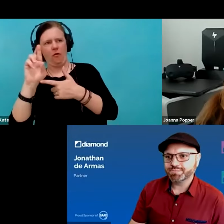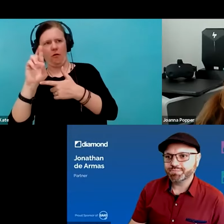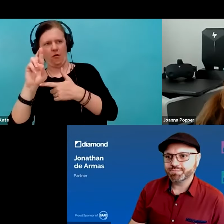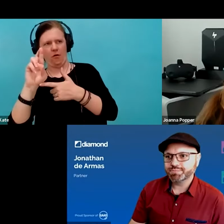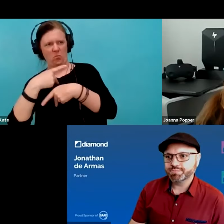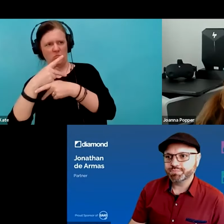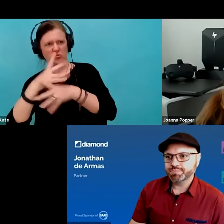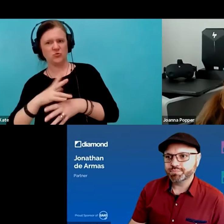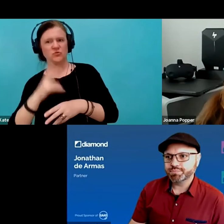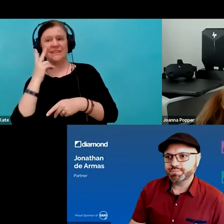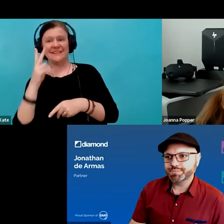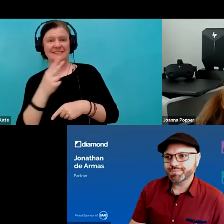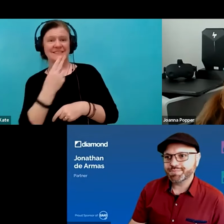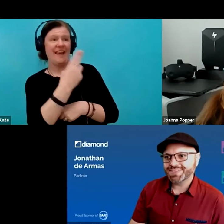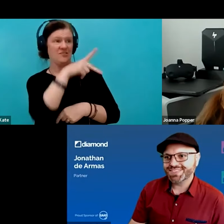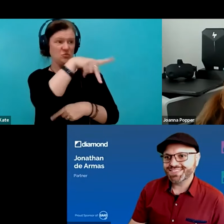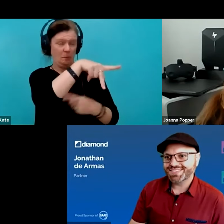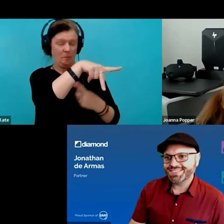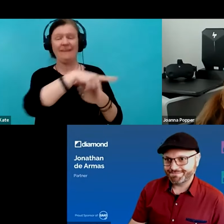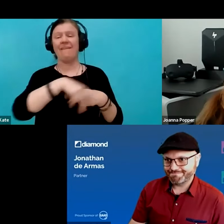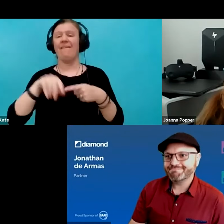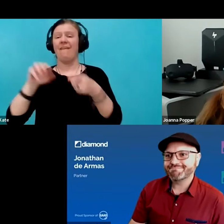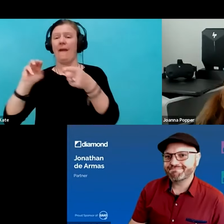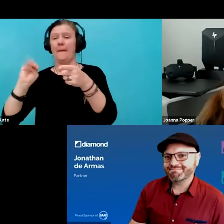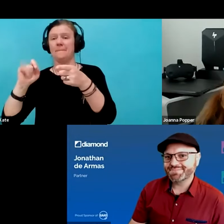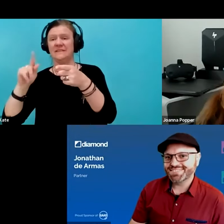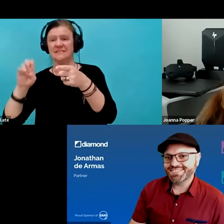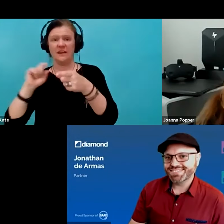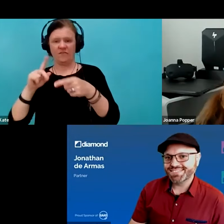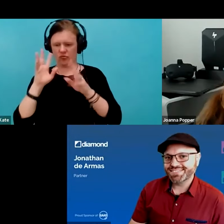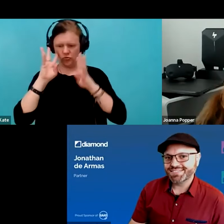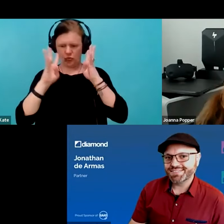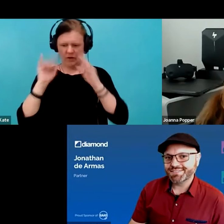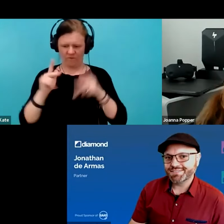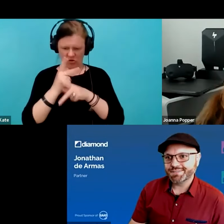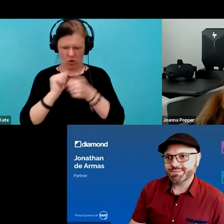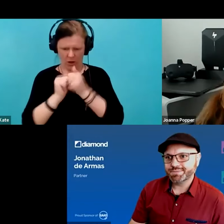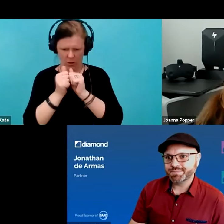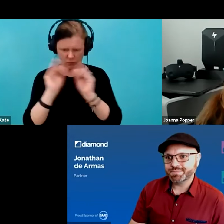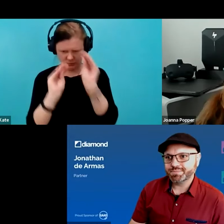Chadwick Turner: They're almost like the clay and it requires that the creatives understand how to take that clay and ensure the accessibility is there.